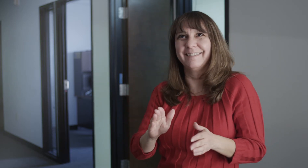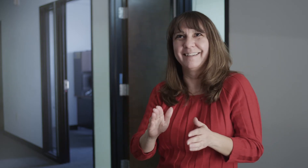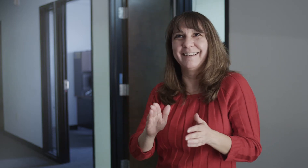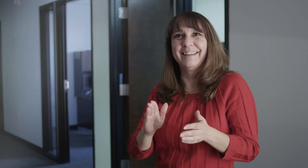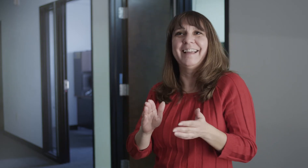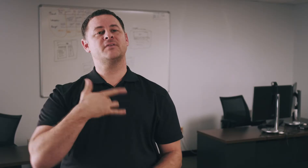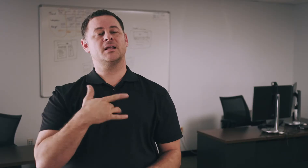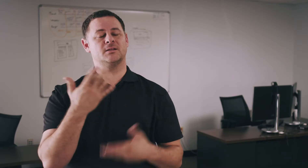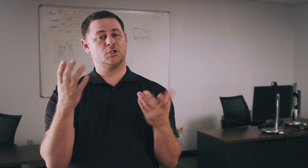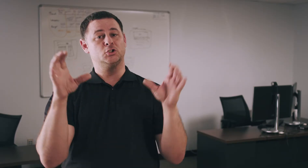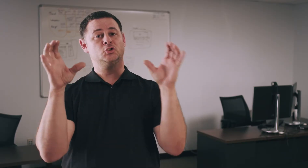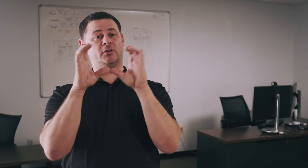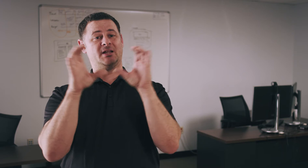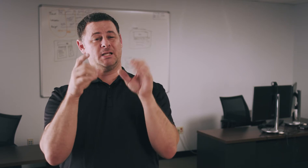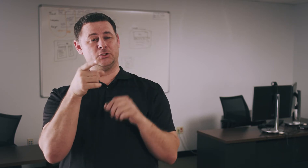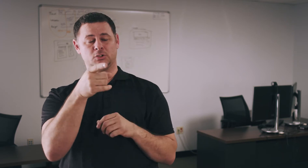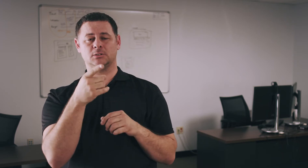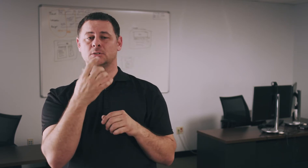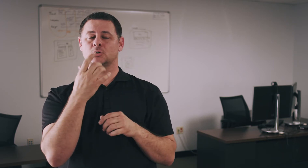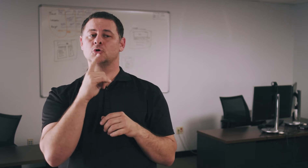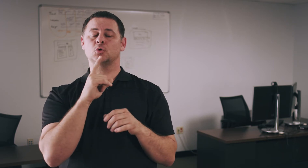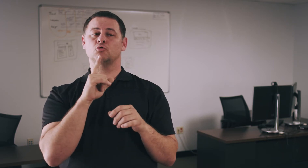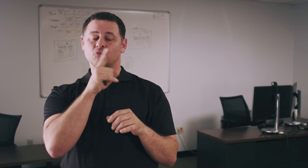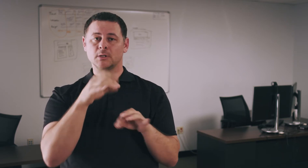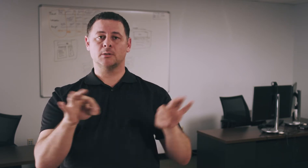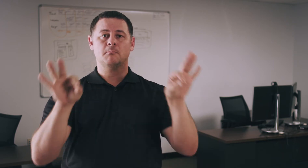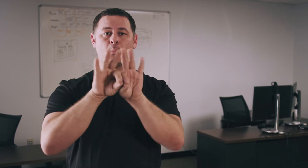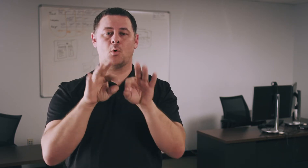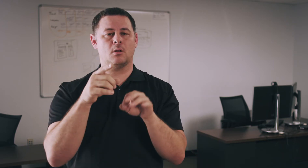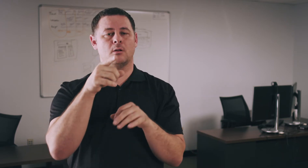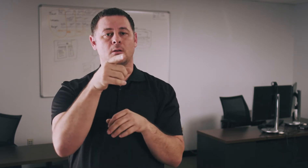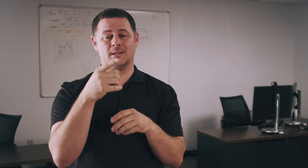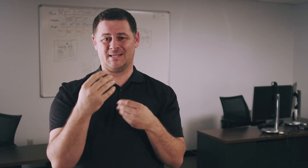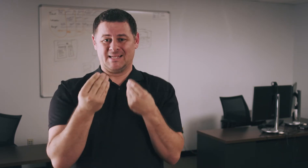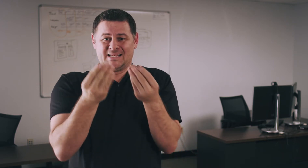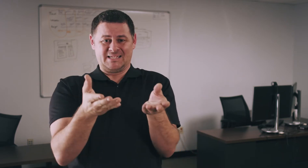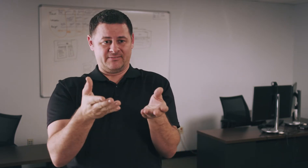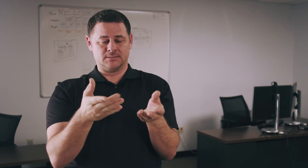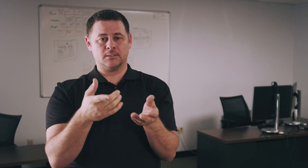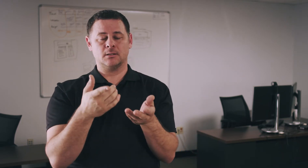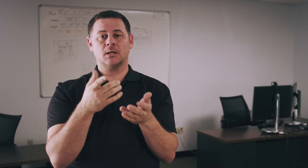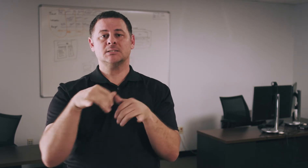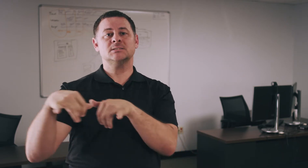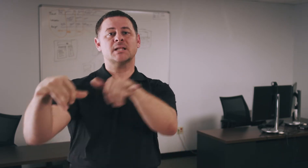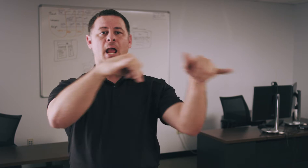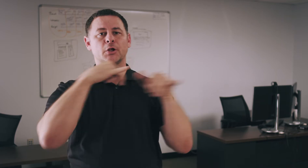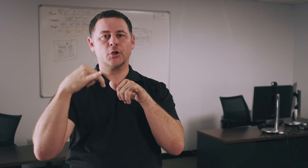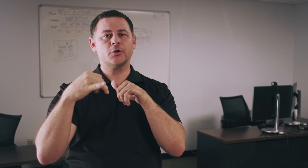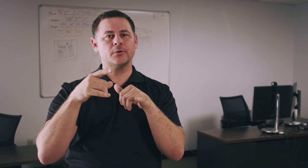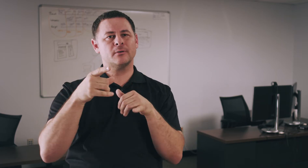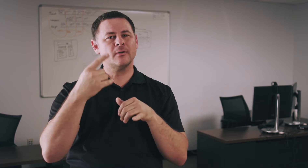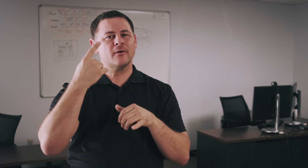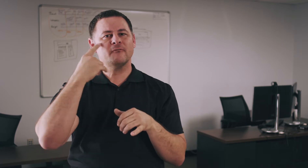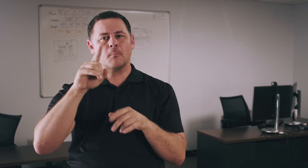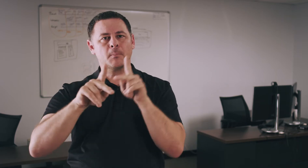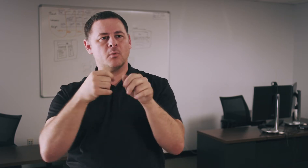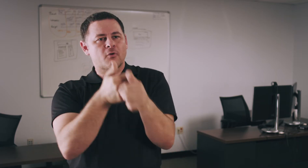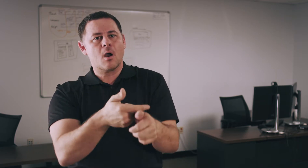I feel certification is important in that it establishes a standard to follow.